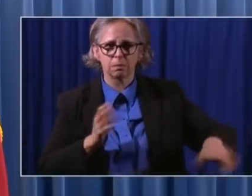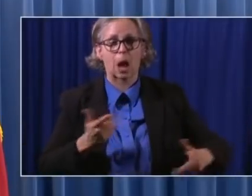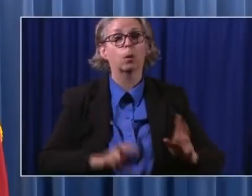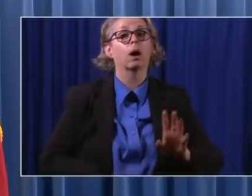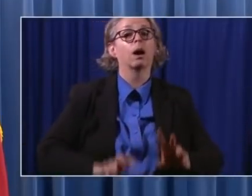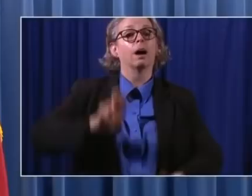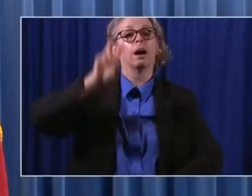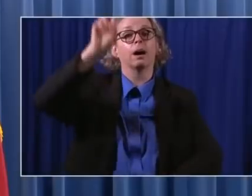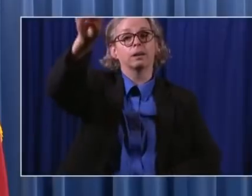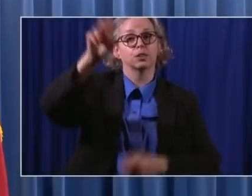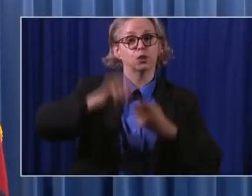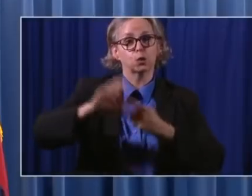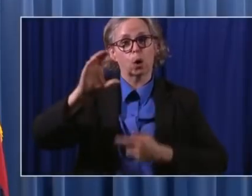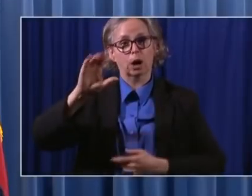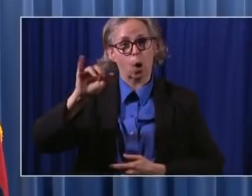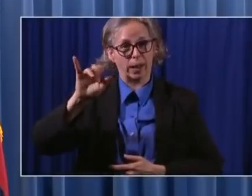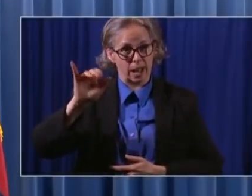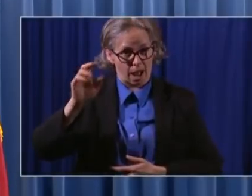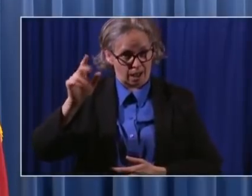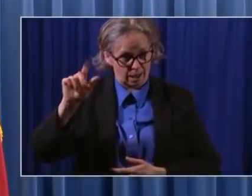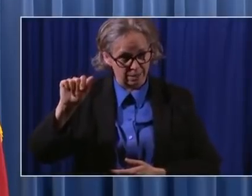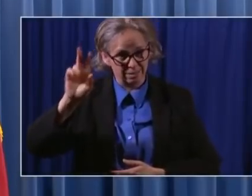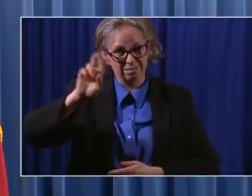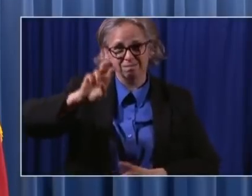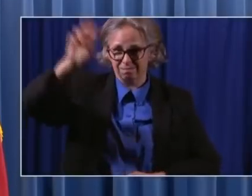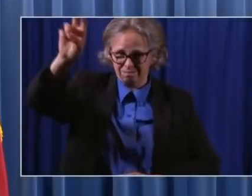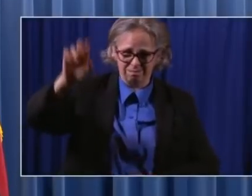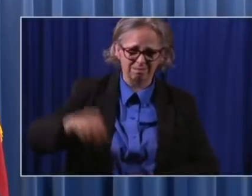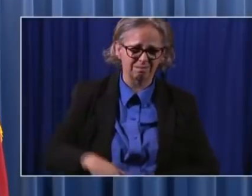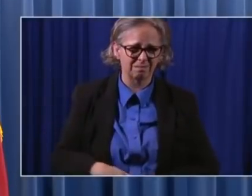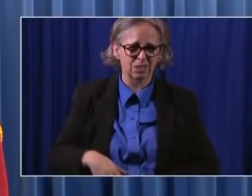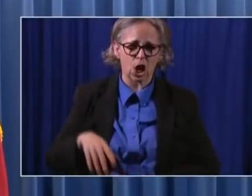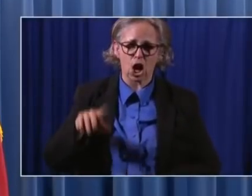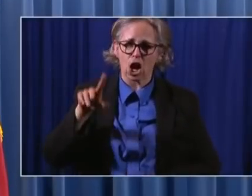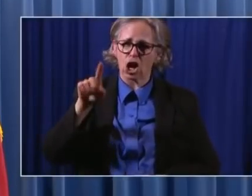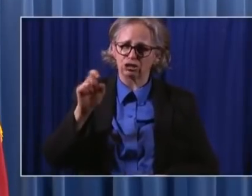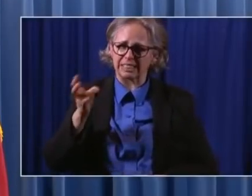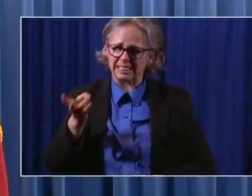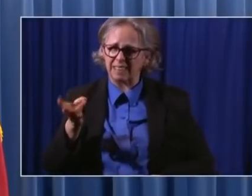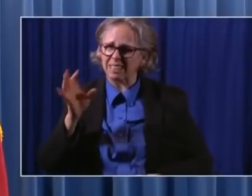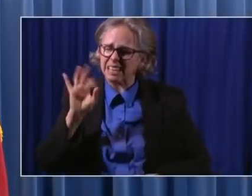COMMUNITY SPREAD IN CLERMONT COUNTY.